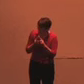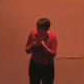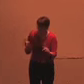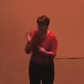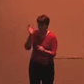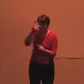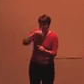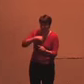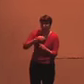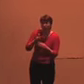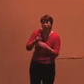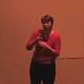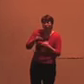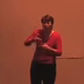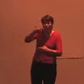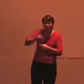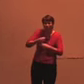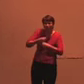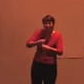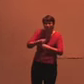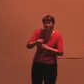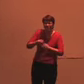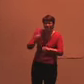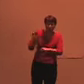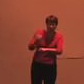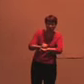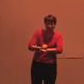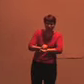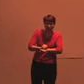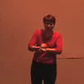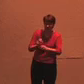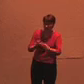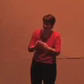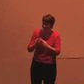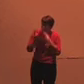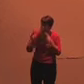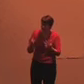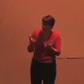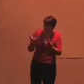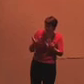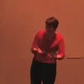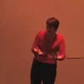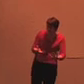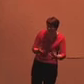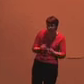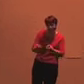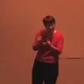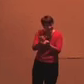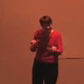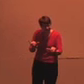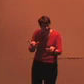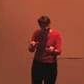is made by concrete, so it's very heavy. But at the same time, it has some kind of a transparency.